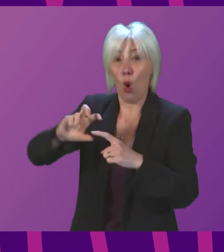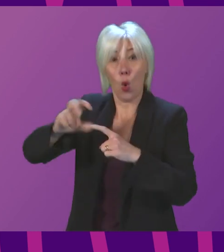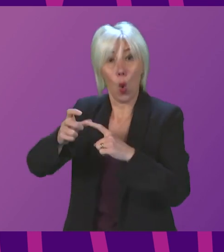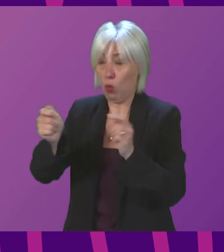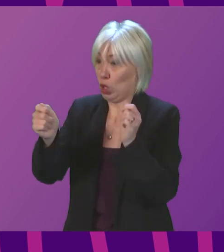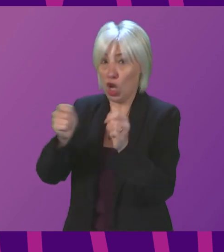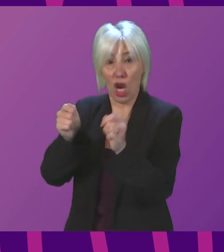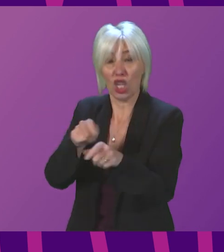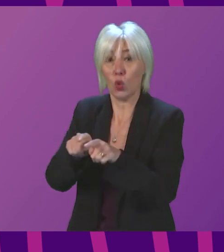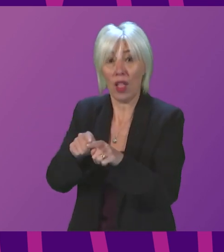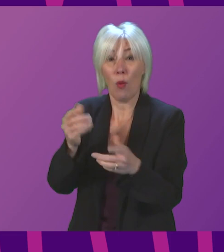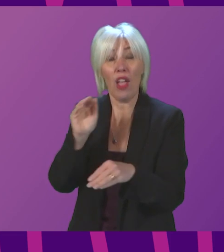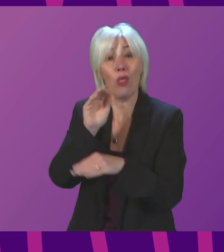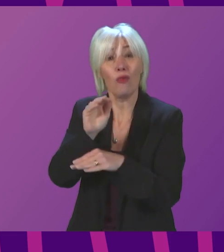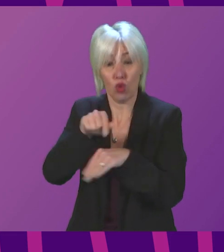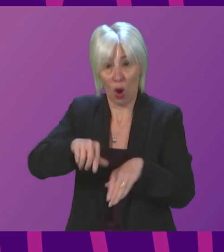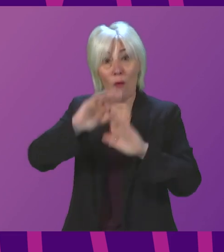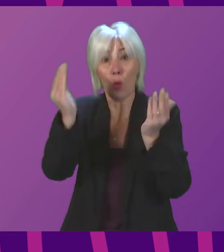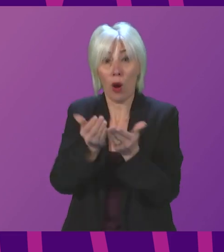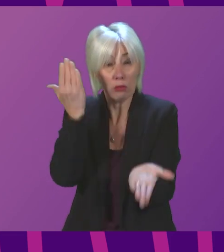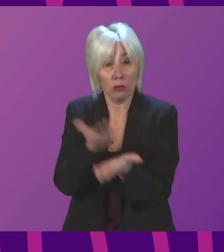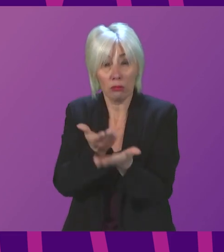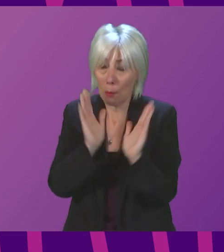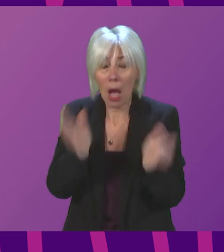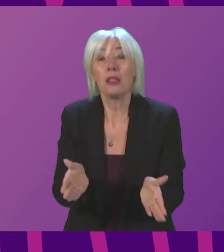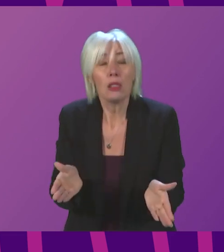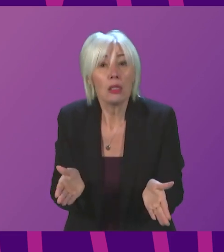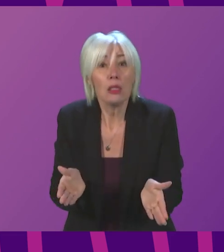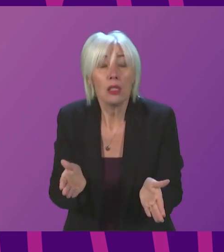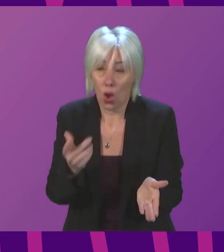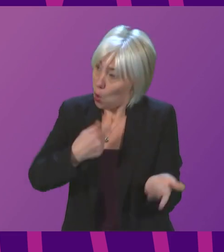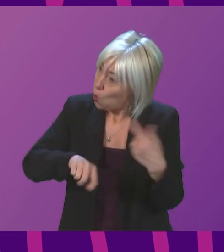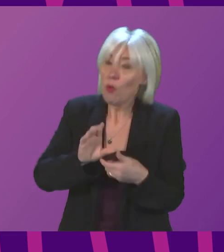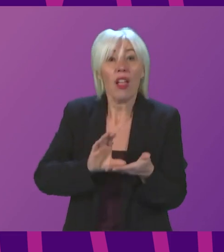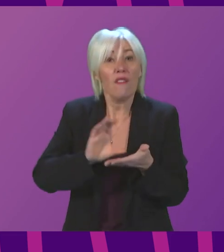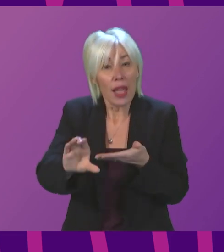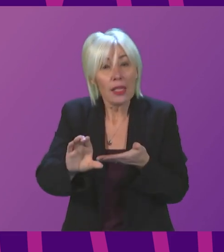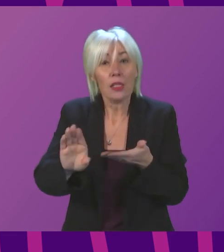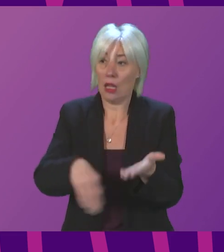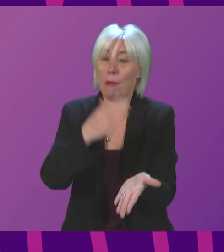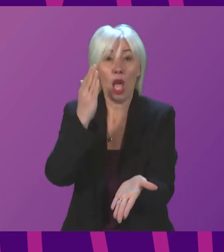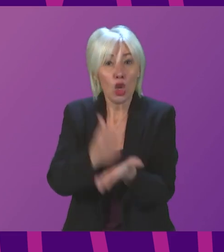future of our planet demands it. We will make investments to ensure that that is done justly